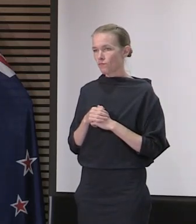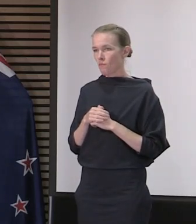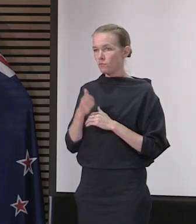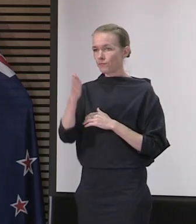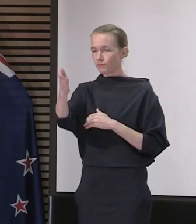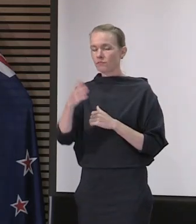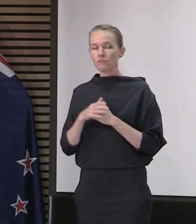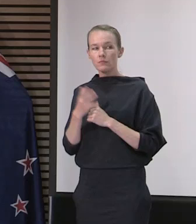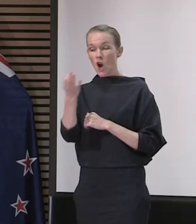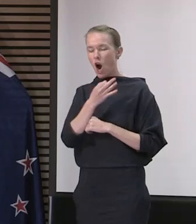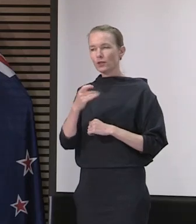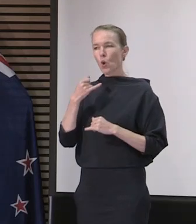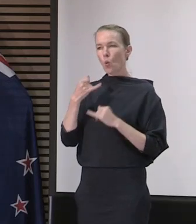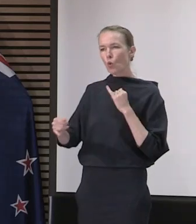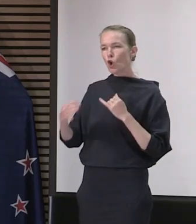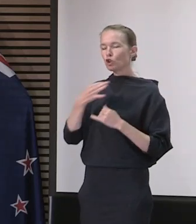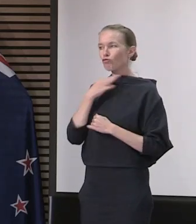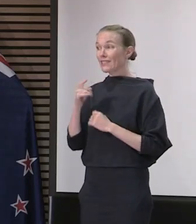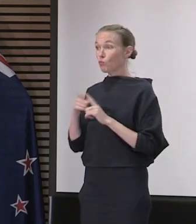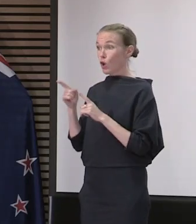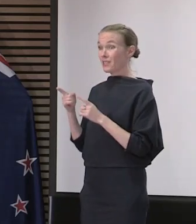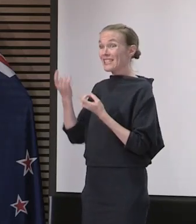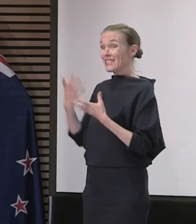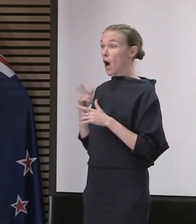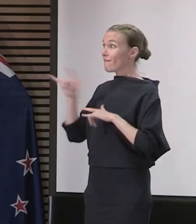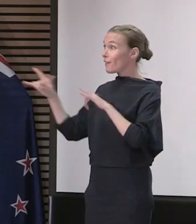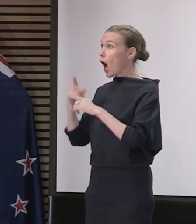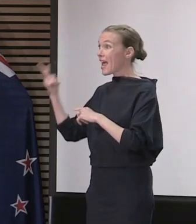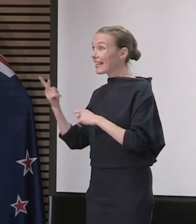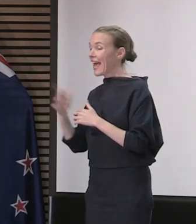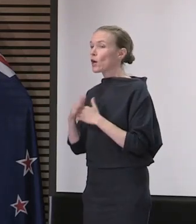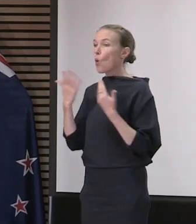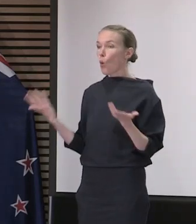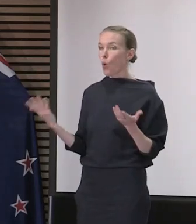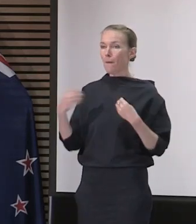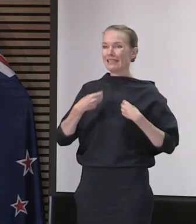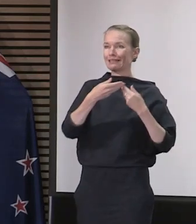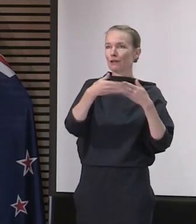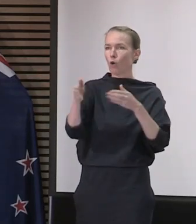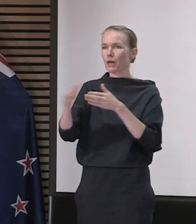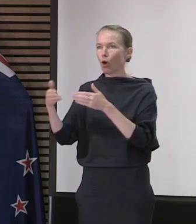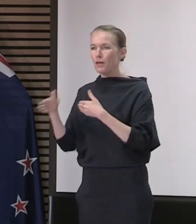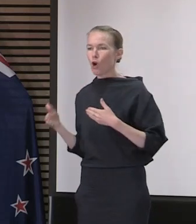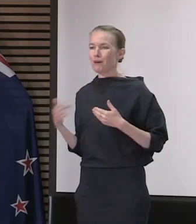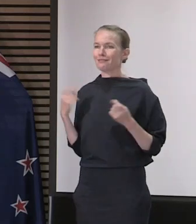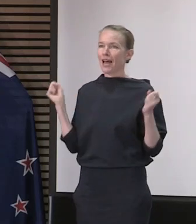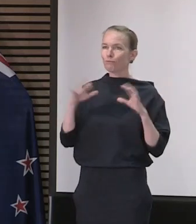concern opening up domestic airlines or people to move around or more retail been